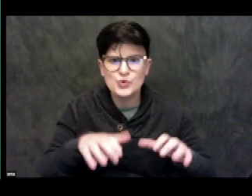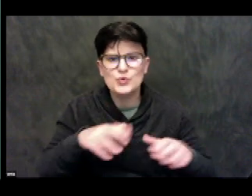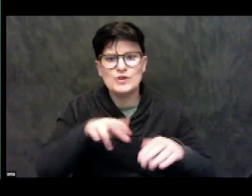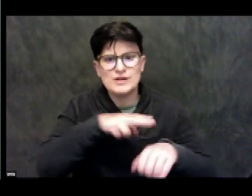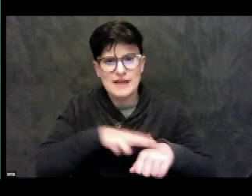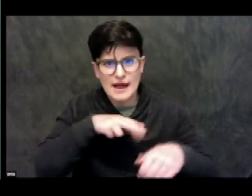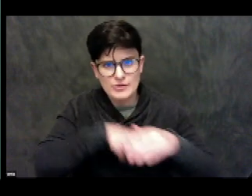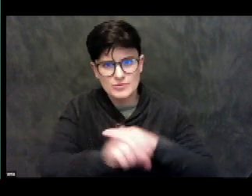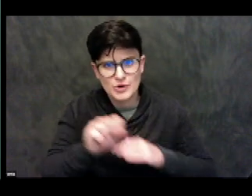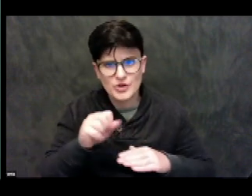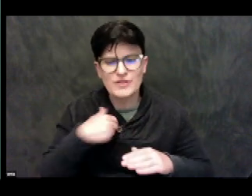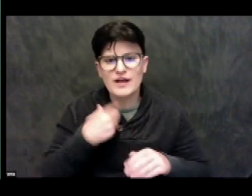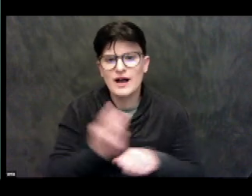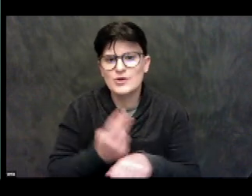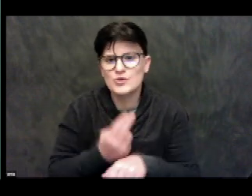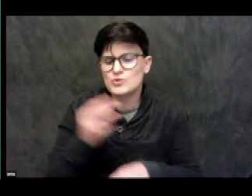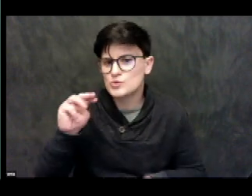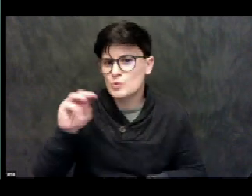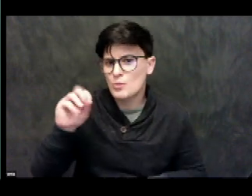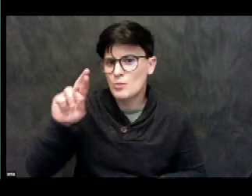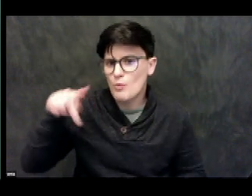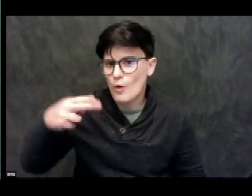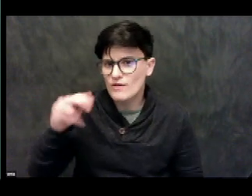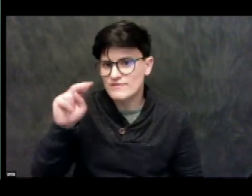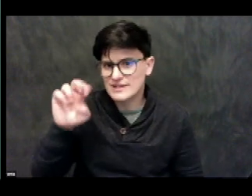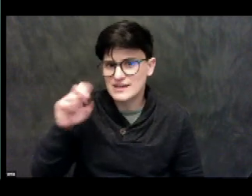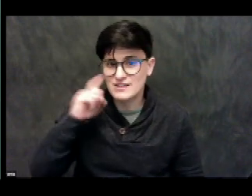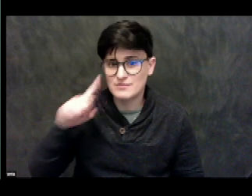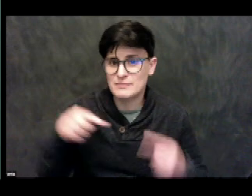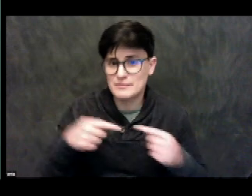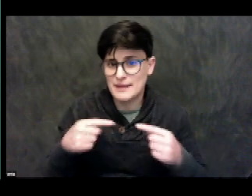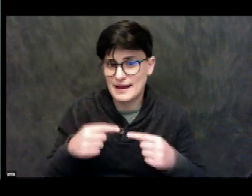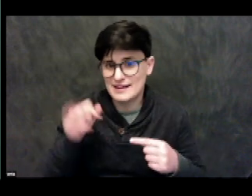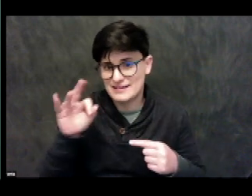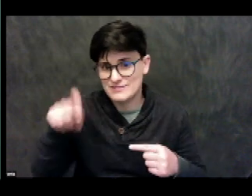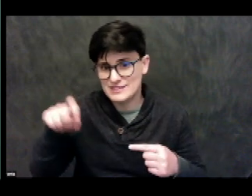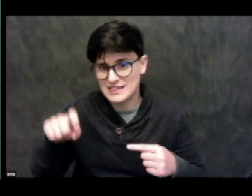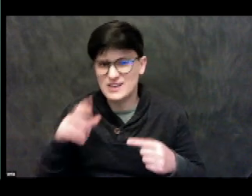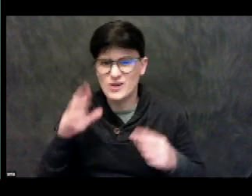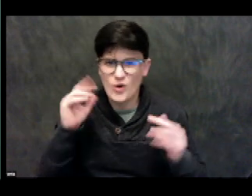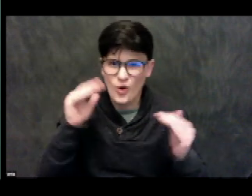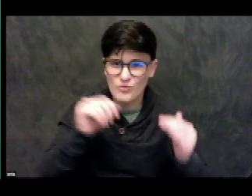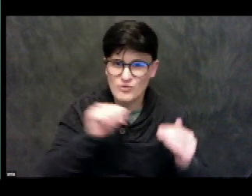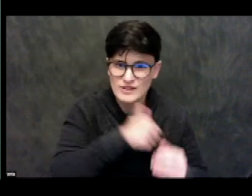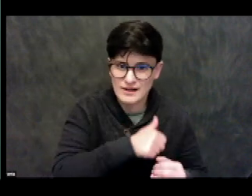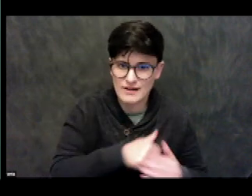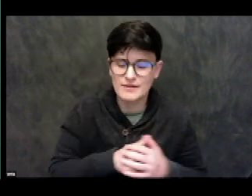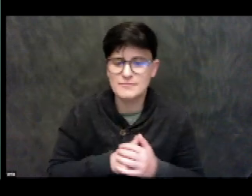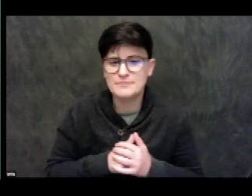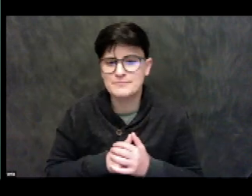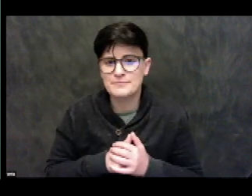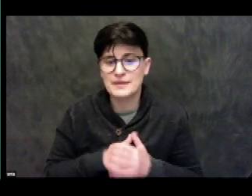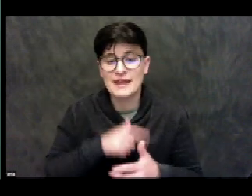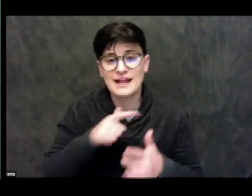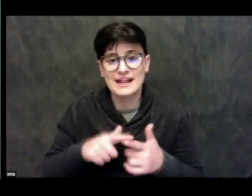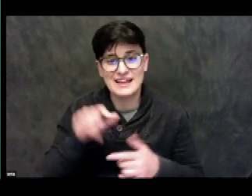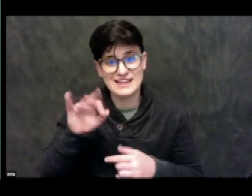Ideally, I wouldn't need it then. If I needed a C section,